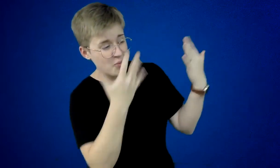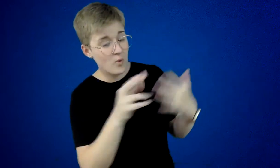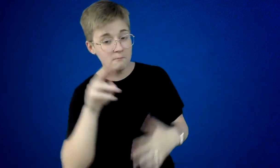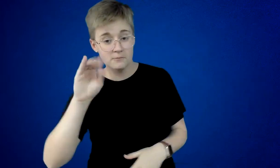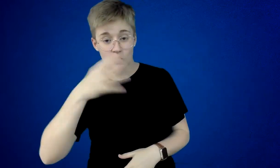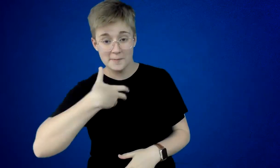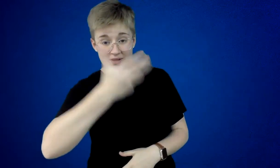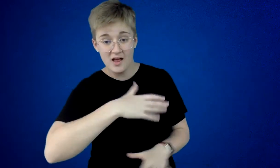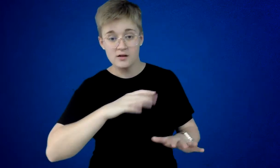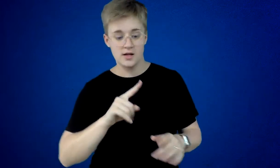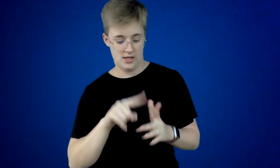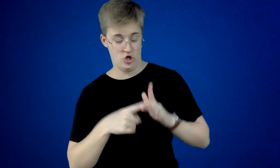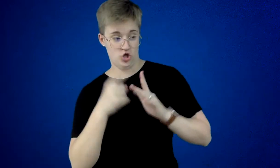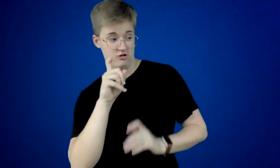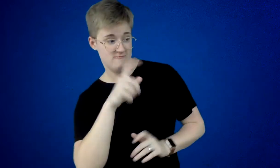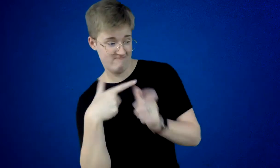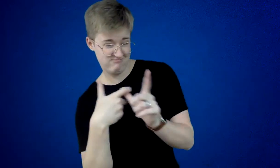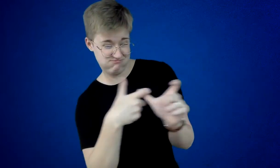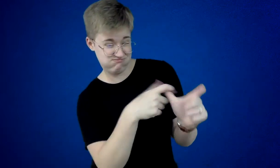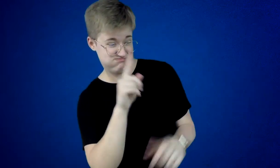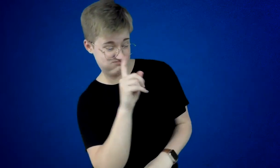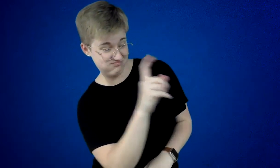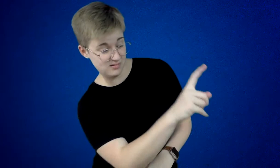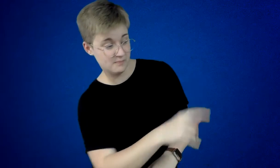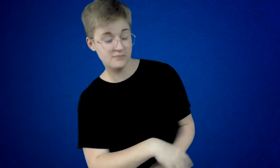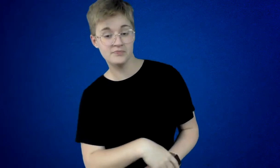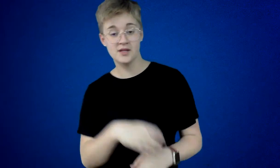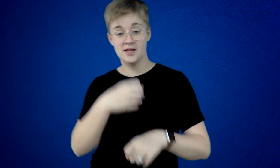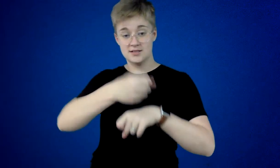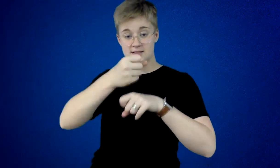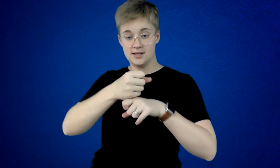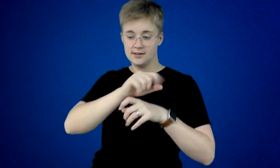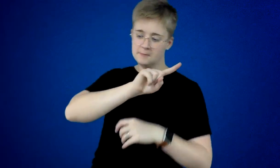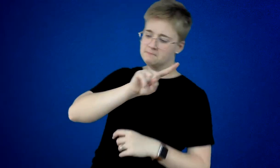And he started to run toward her. Sistine turned and stopped. She